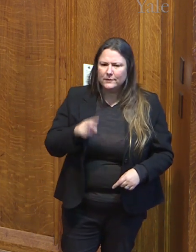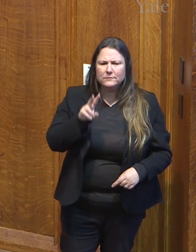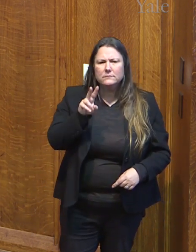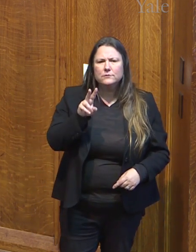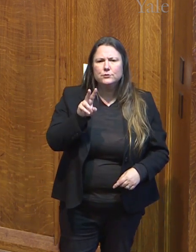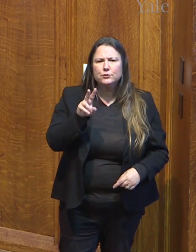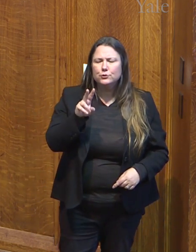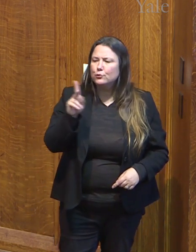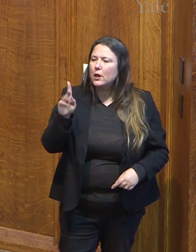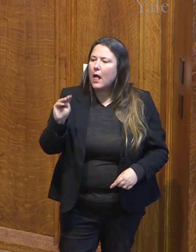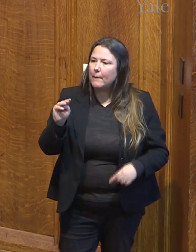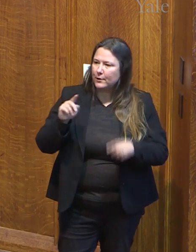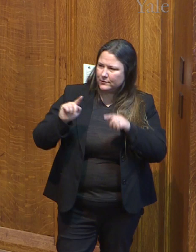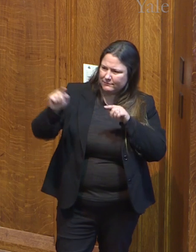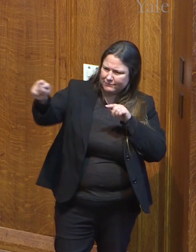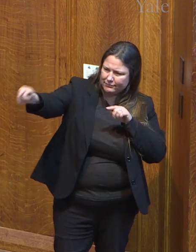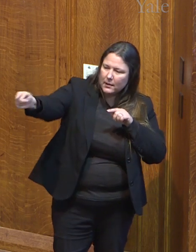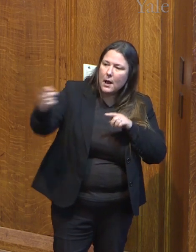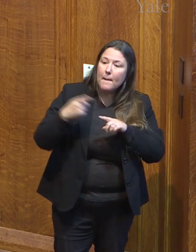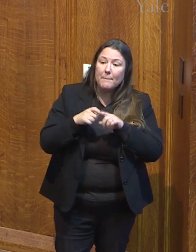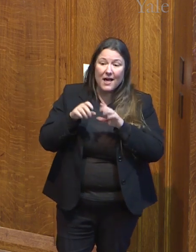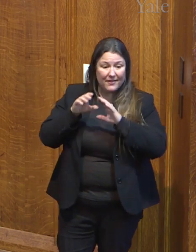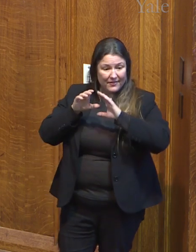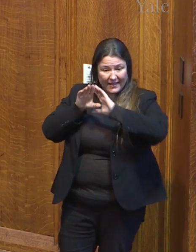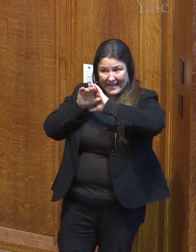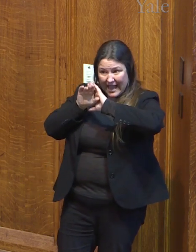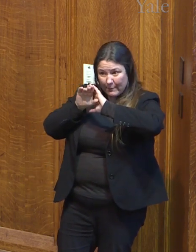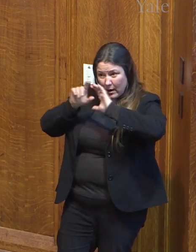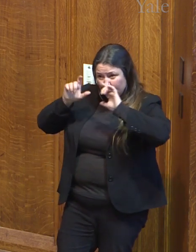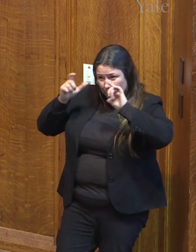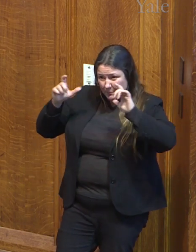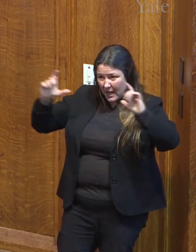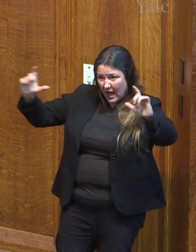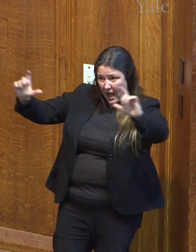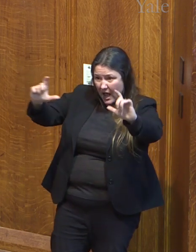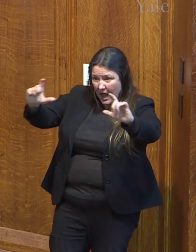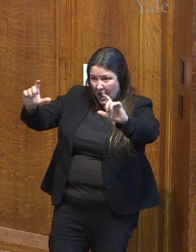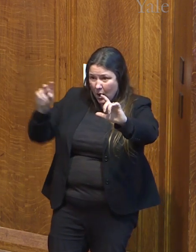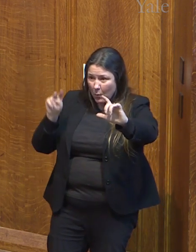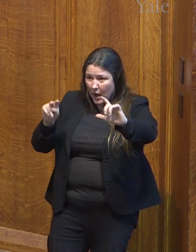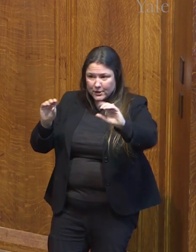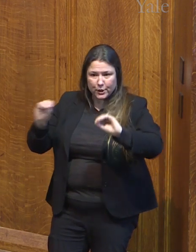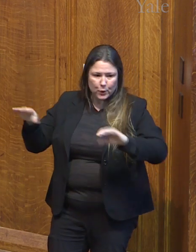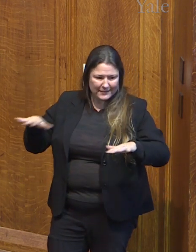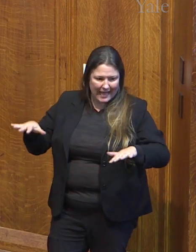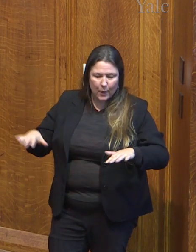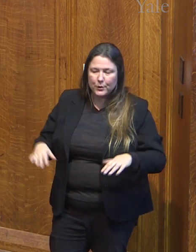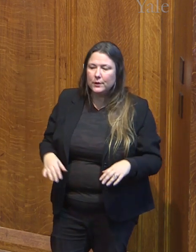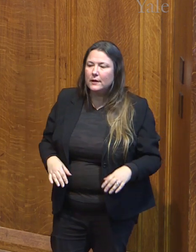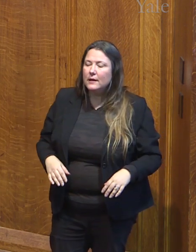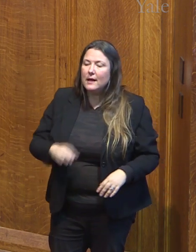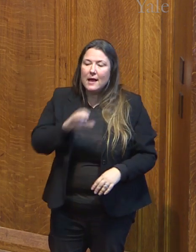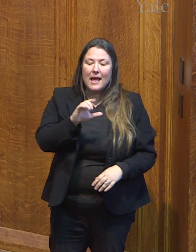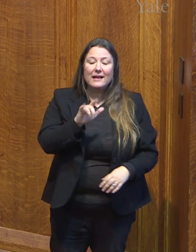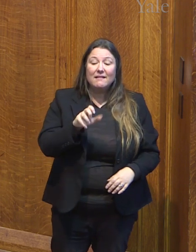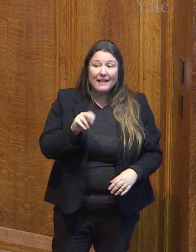on the tarmac but the cameras with their big lenses were there watching him, but no sound. Clinton said.